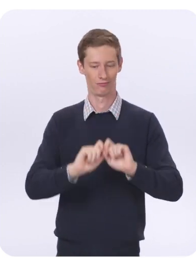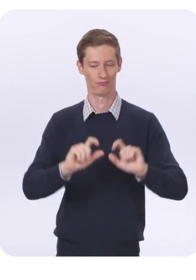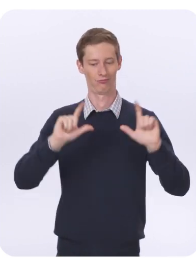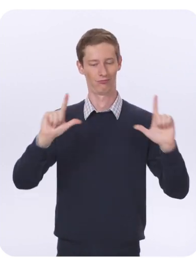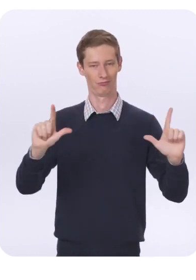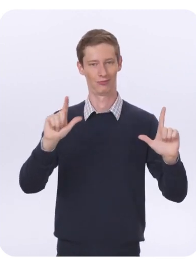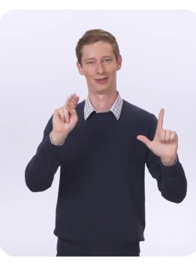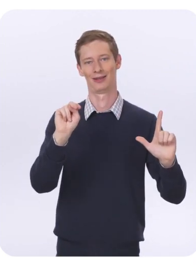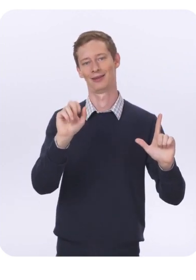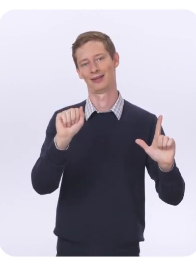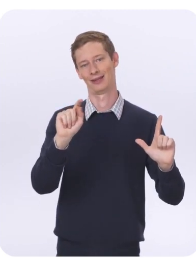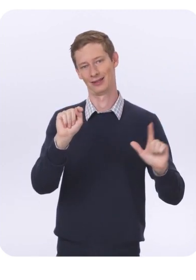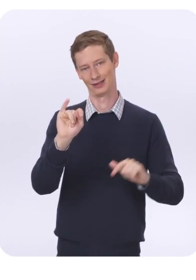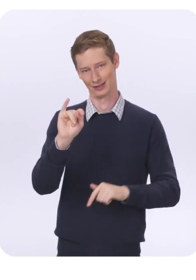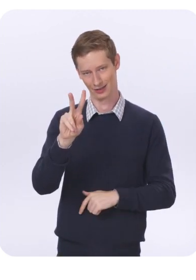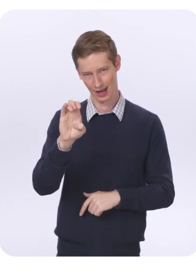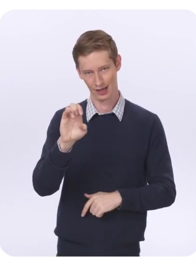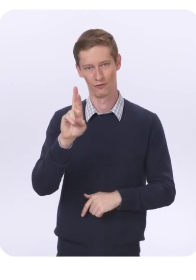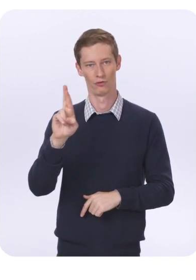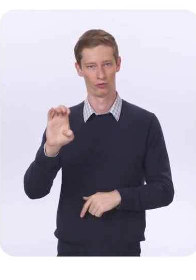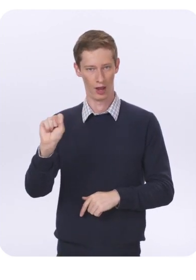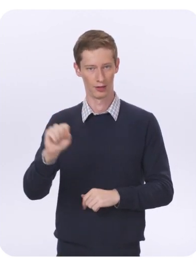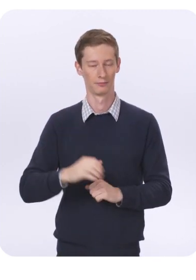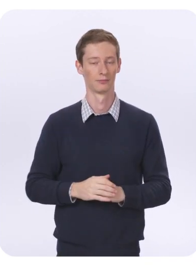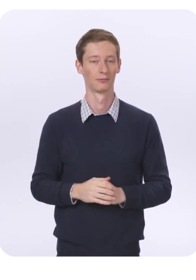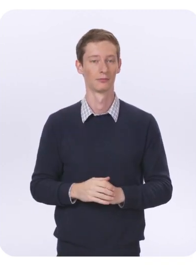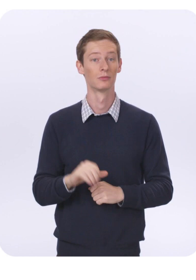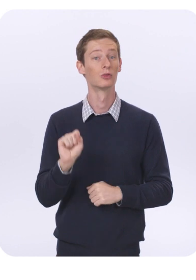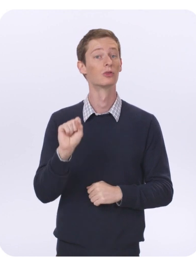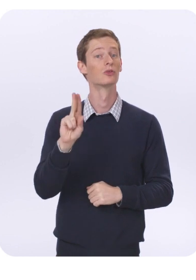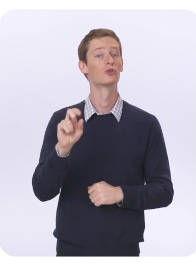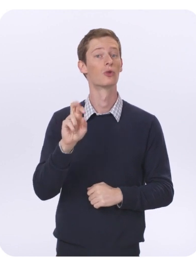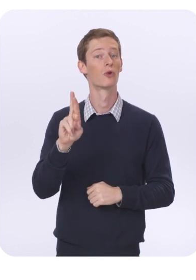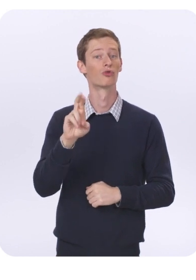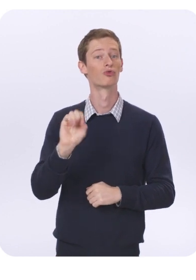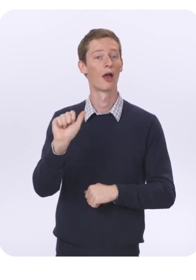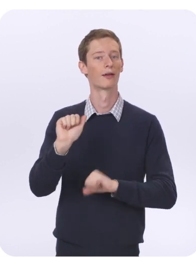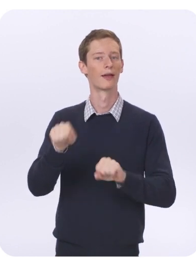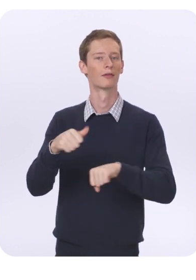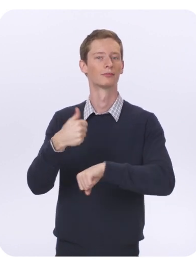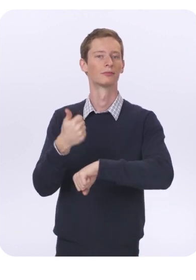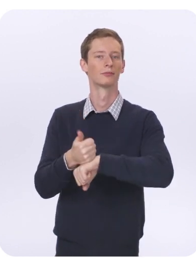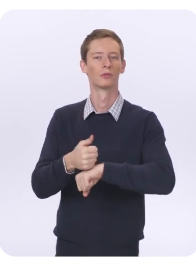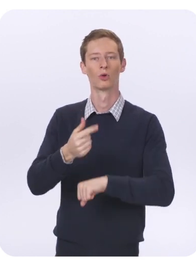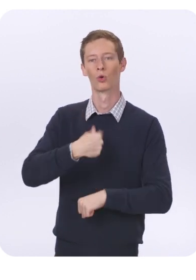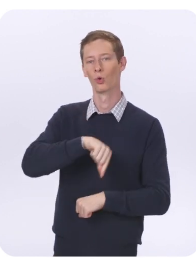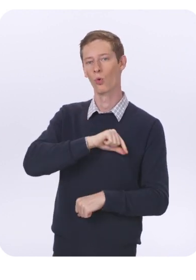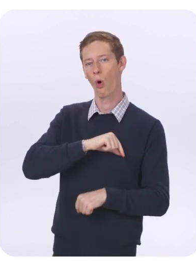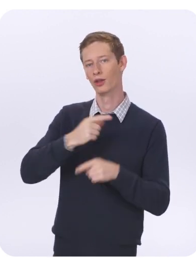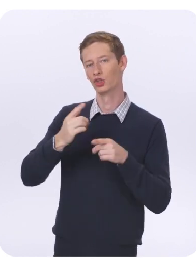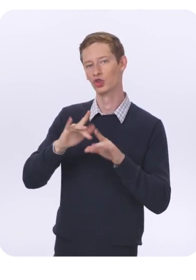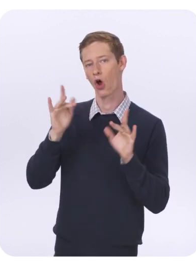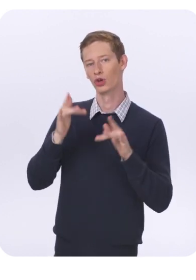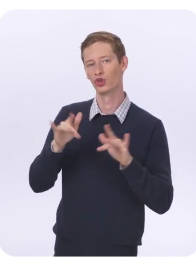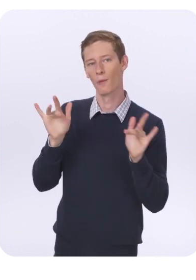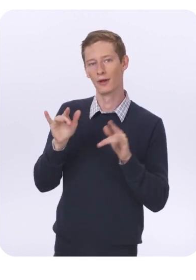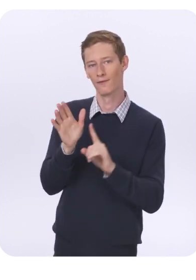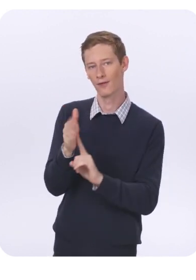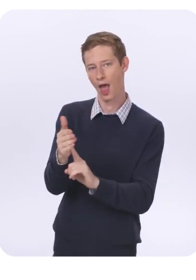Super Resolution can be enabled by setting the Quality Sharpening flag option in the composition layer extension for OpenXR.